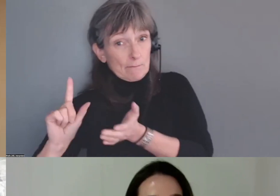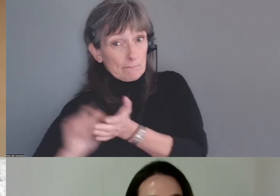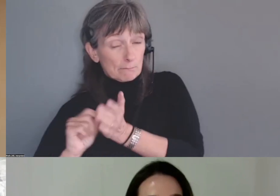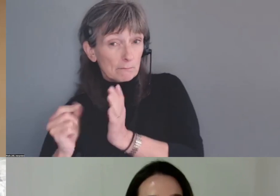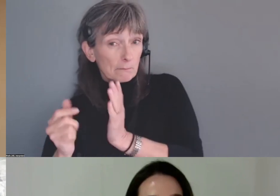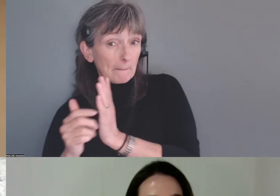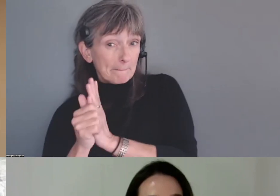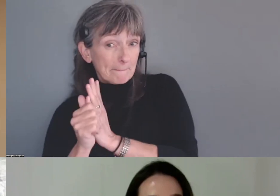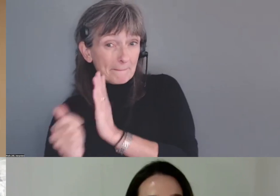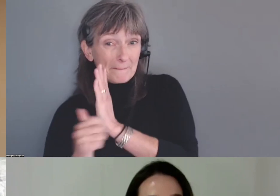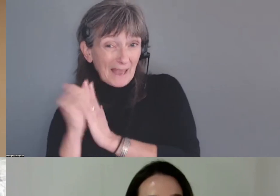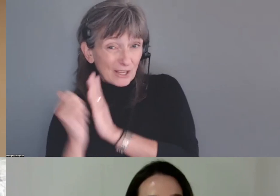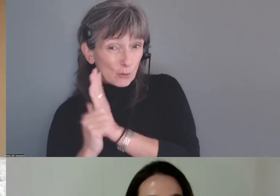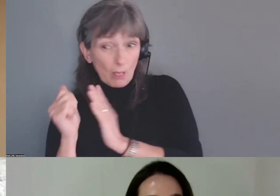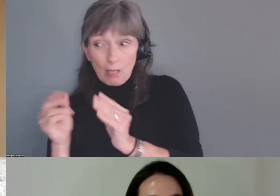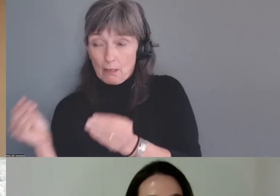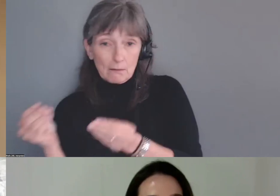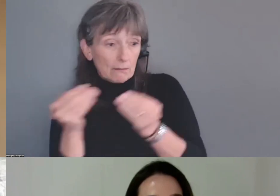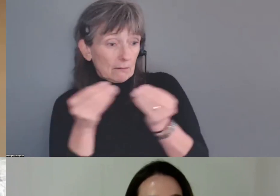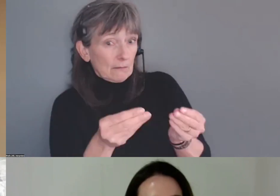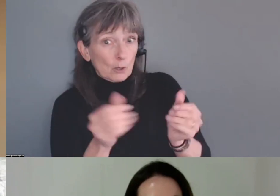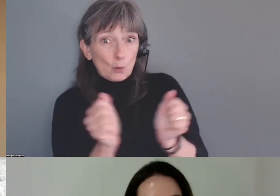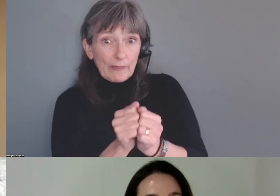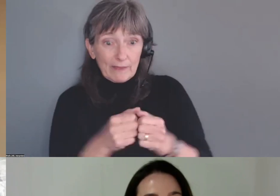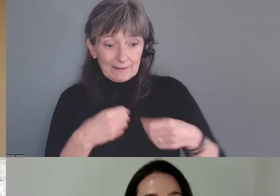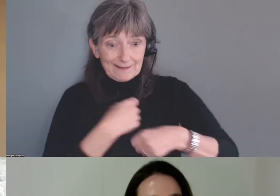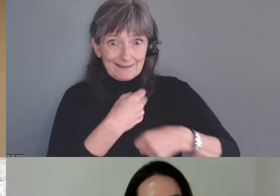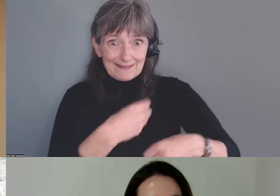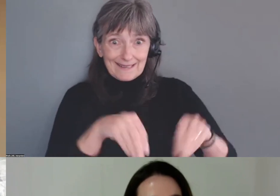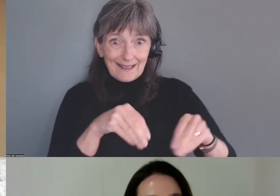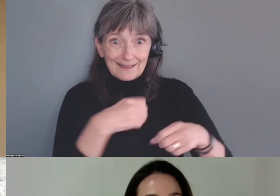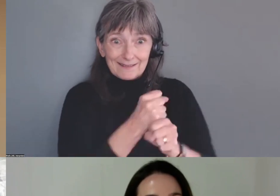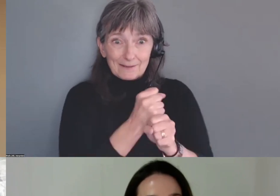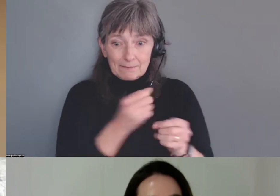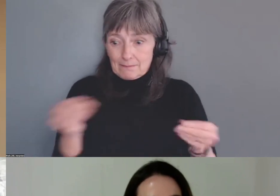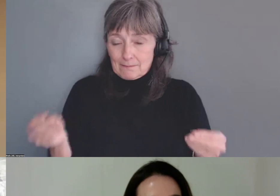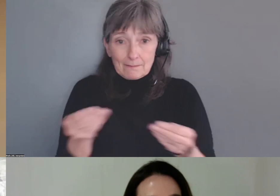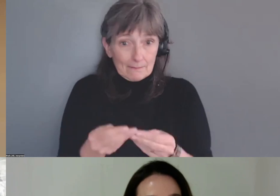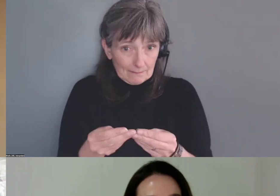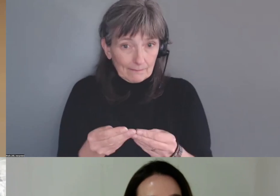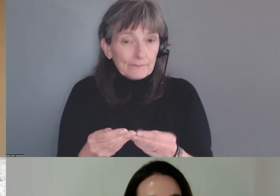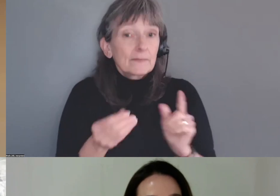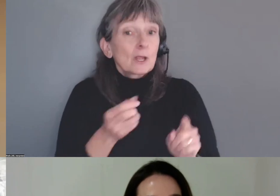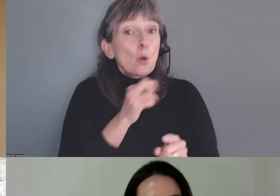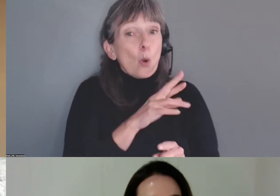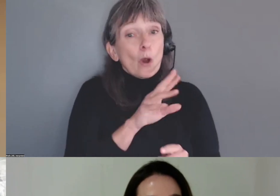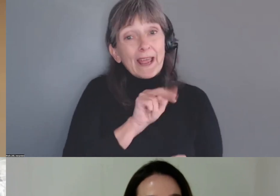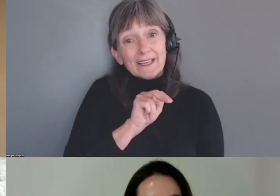if an NGO produces something like a report, they have their own channels of distribution. So, it's